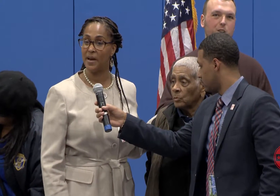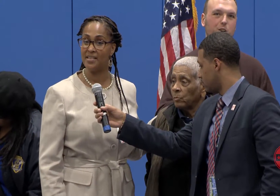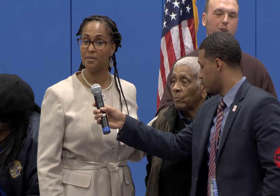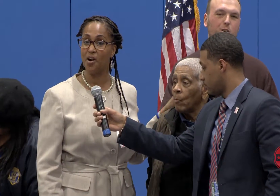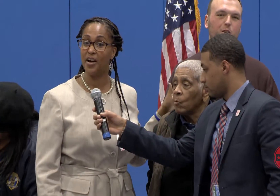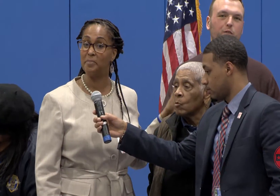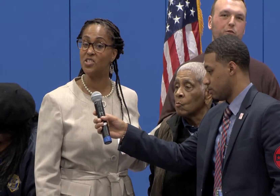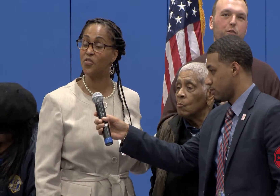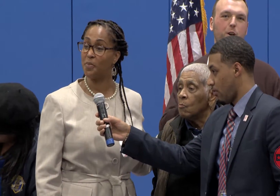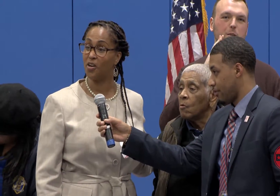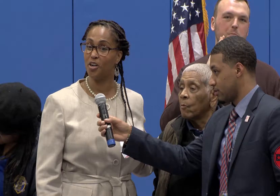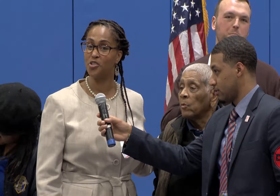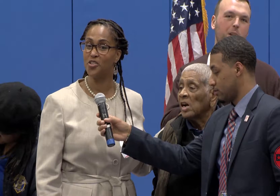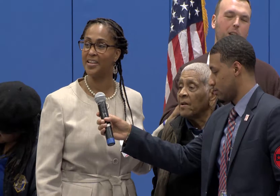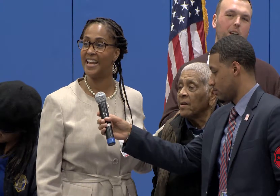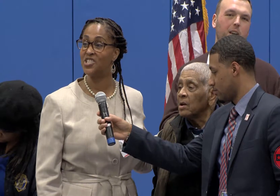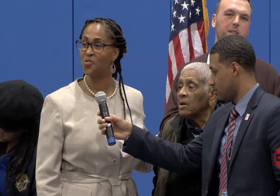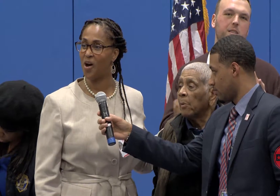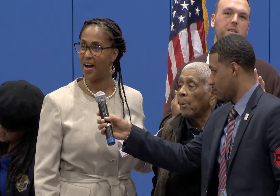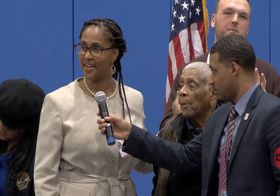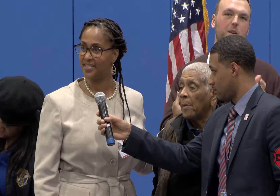BASKETBALL AND MEN'S FOOTBALL COACH NATIONWIDE.